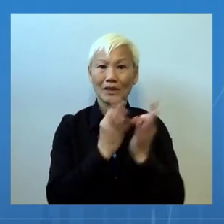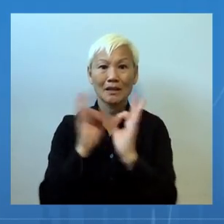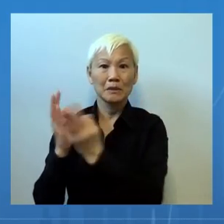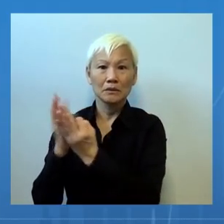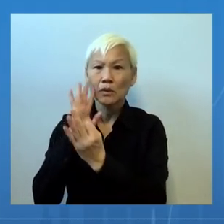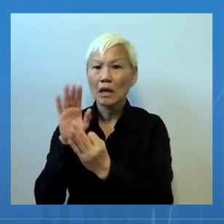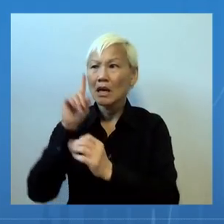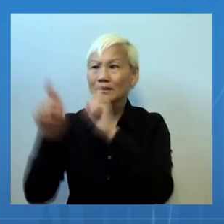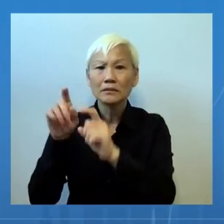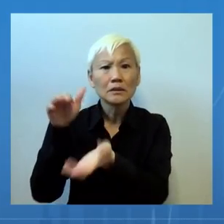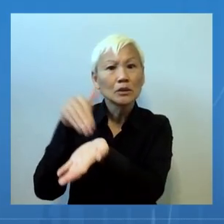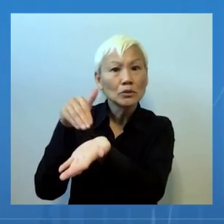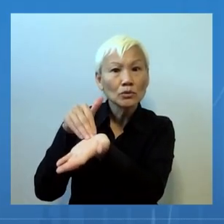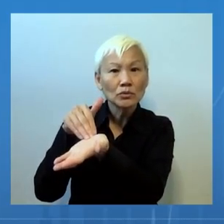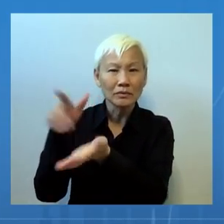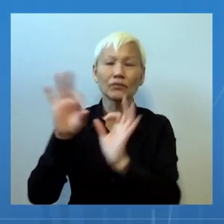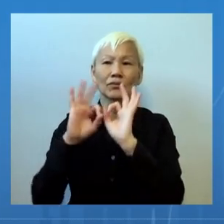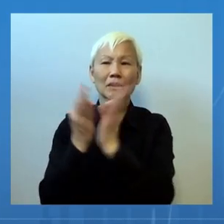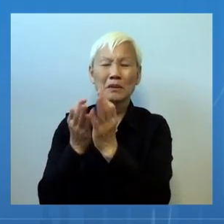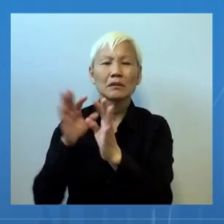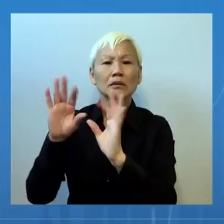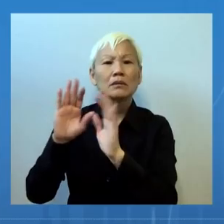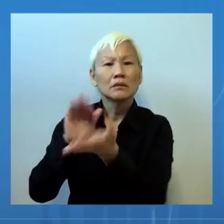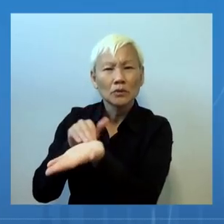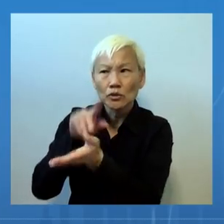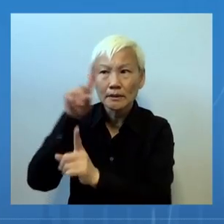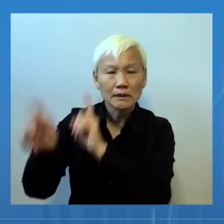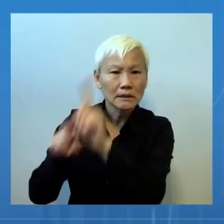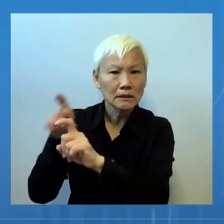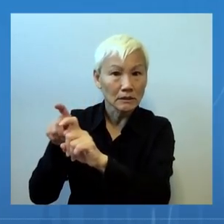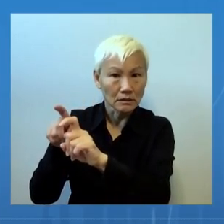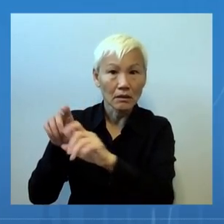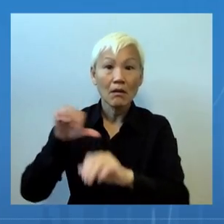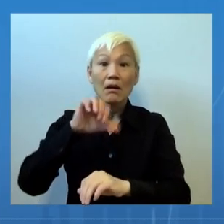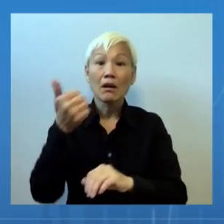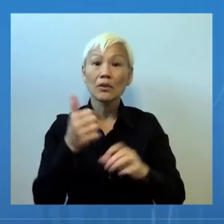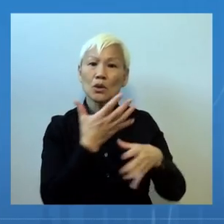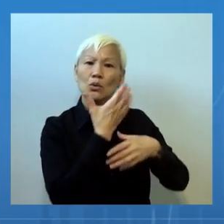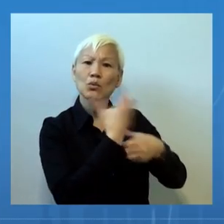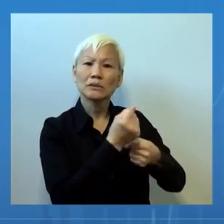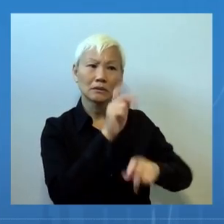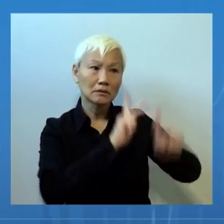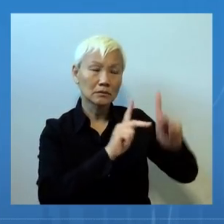And in addition, thousands of other trusted providers will also offer vaccinations for kids,